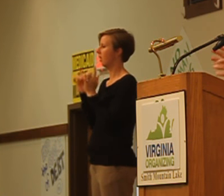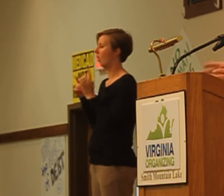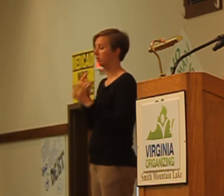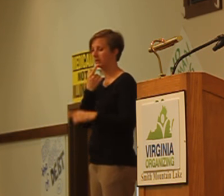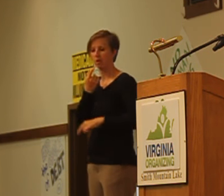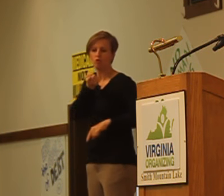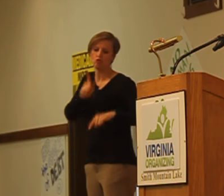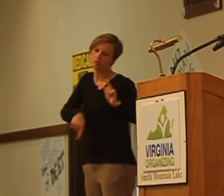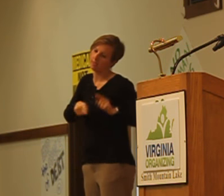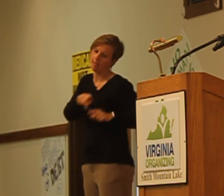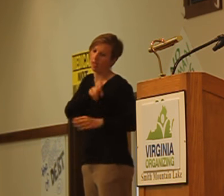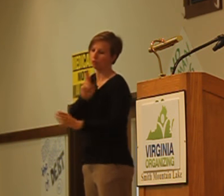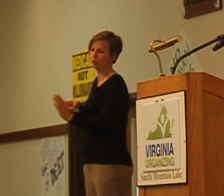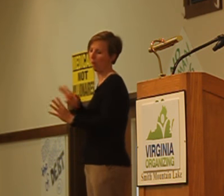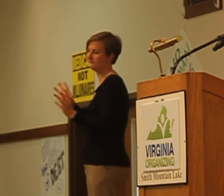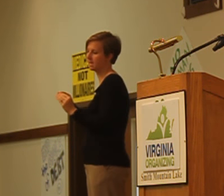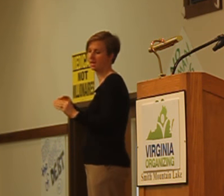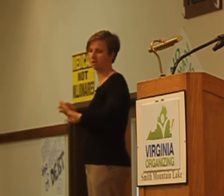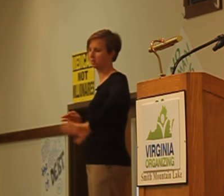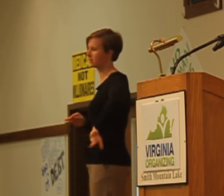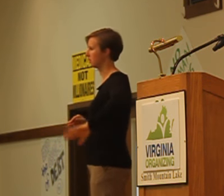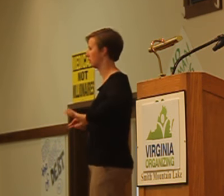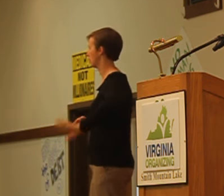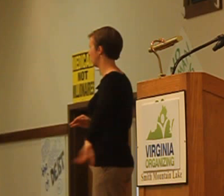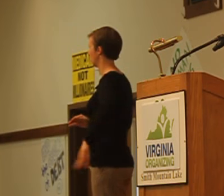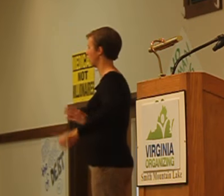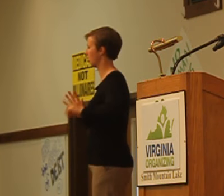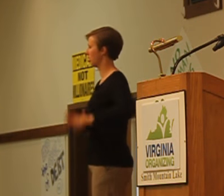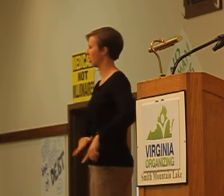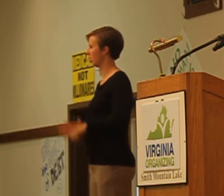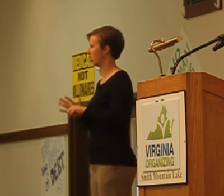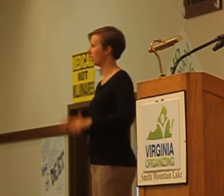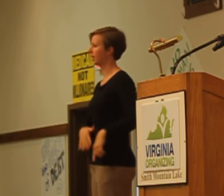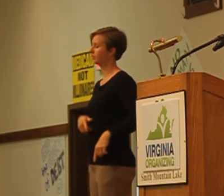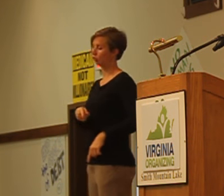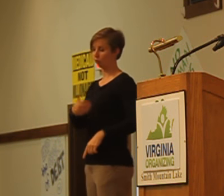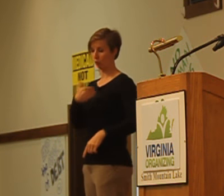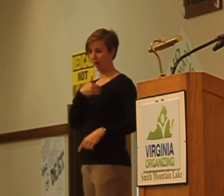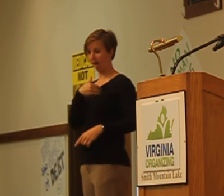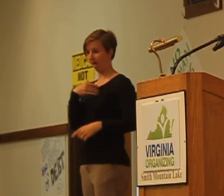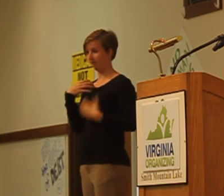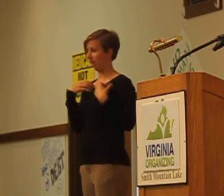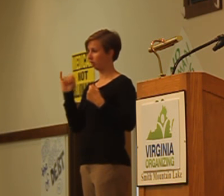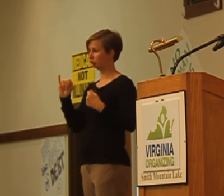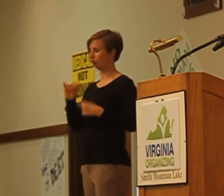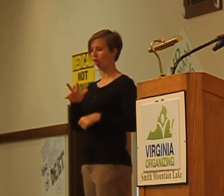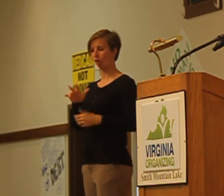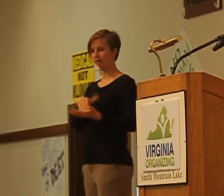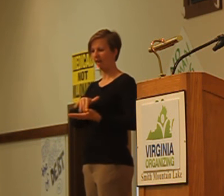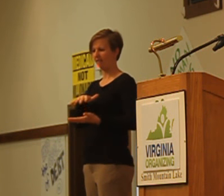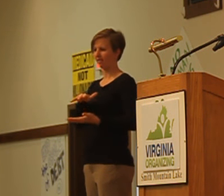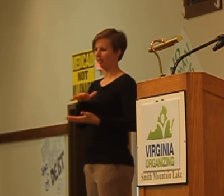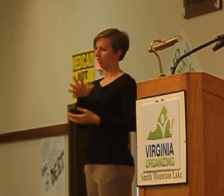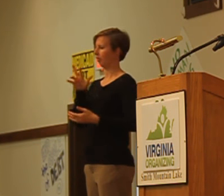or you shouldn't take part in this process, sorry, you've got a healthcare bill, here's $30,000 for the treatment you've had to just have,